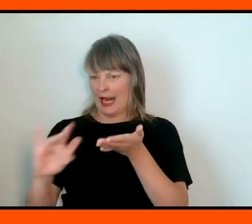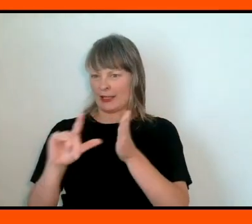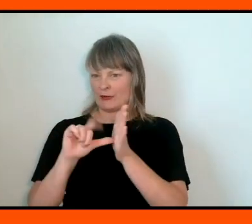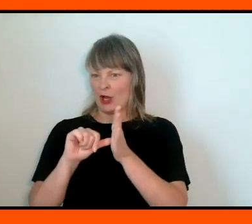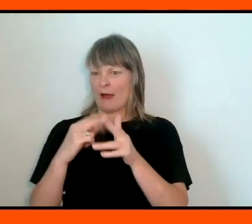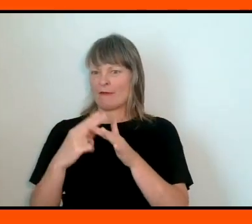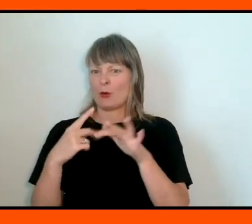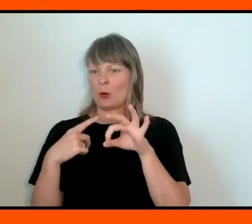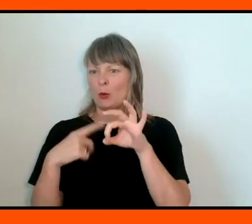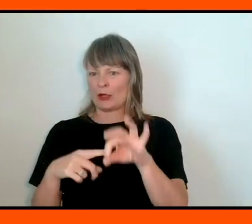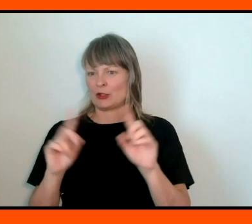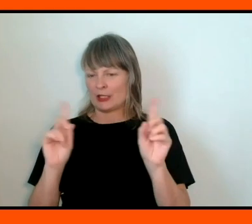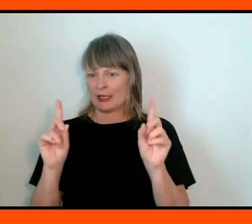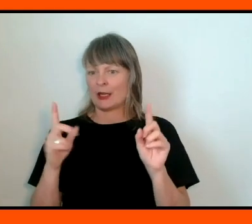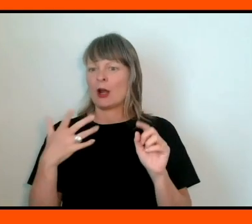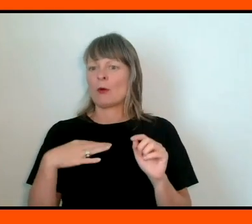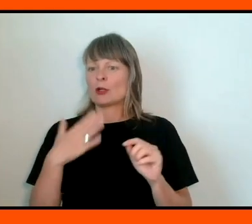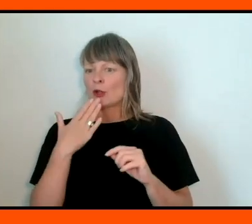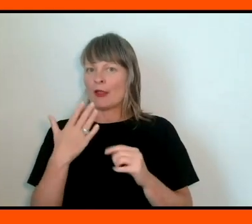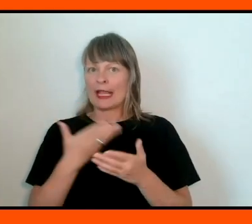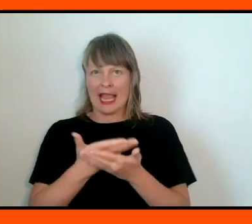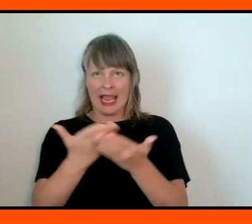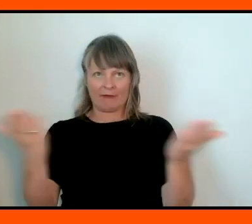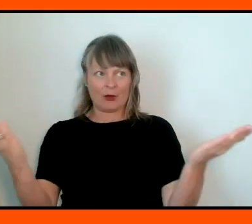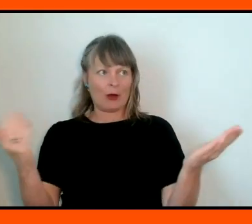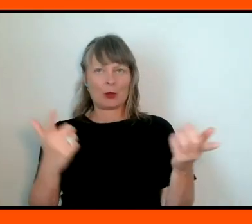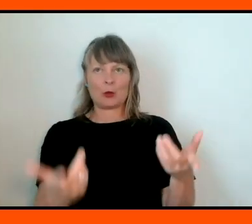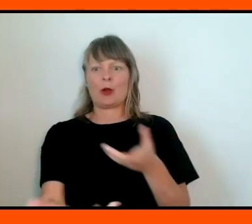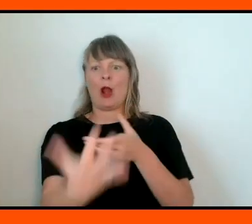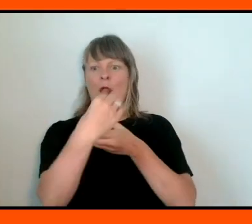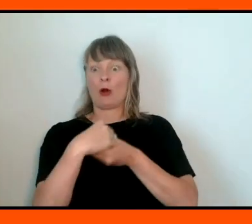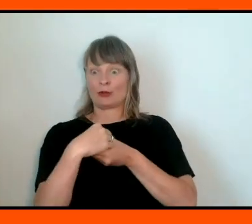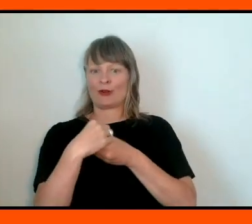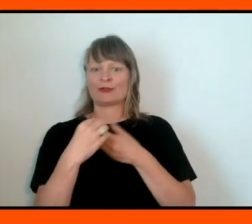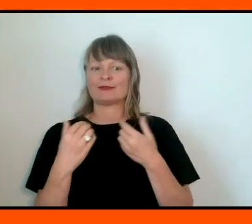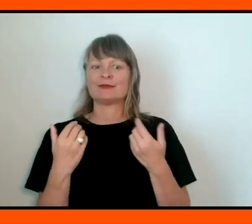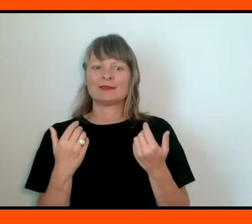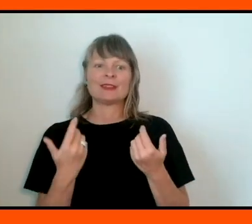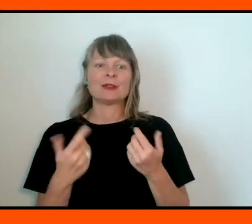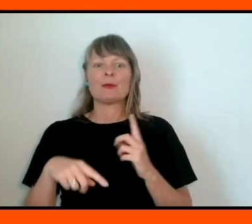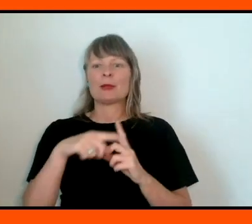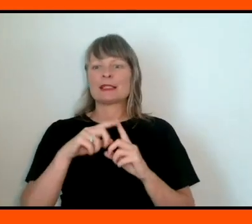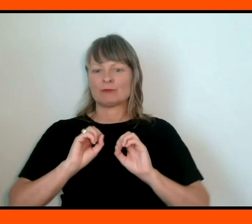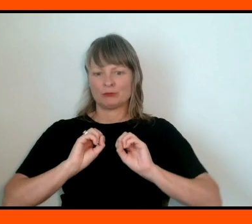I’d like to thank all of our viewers out there who have generously put their questions to yourselves